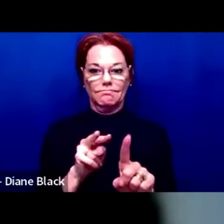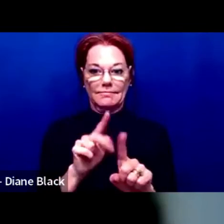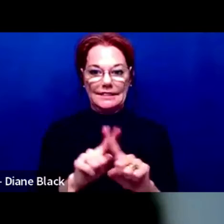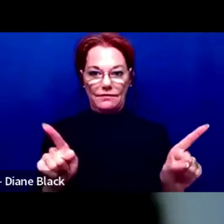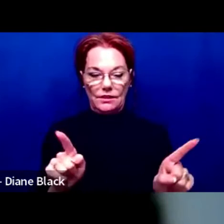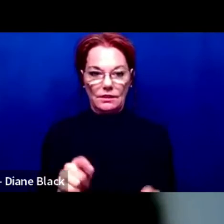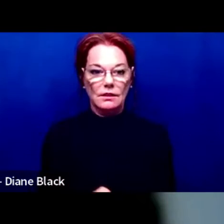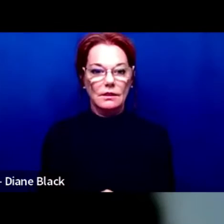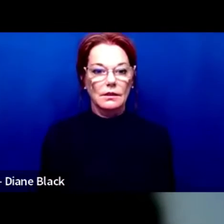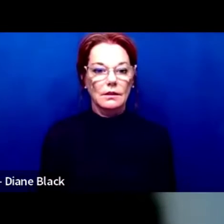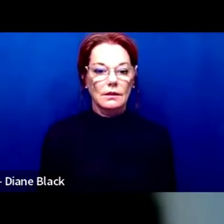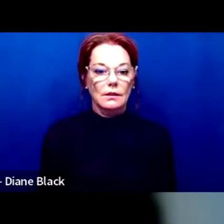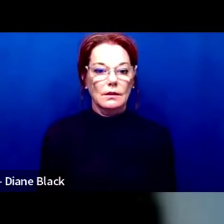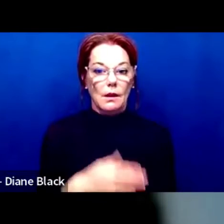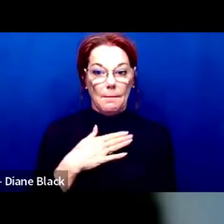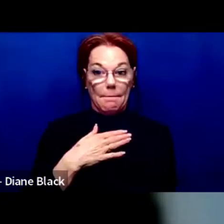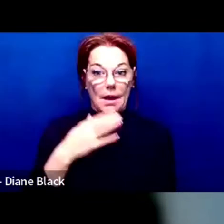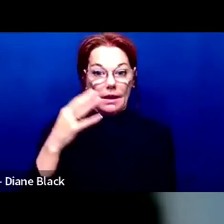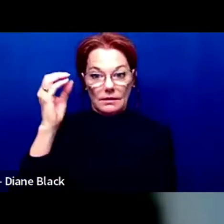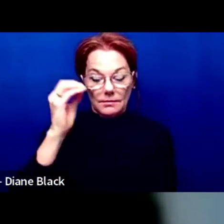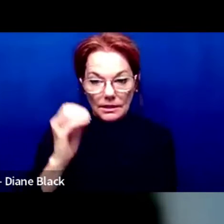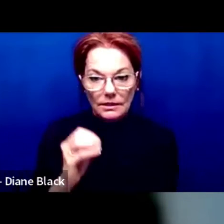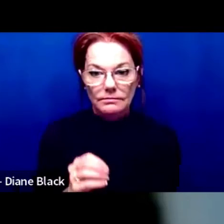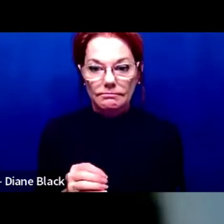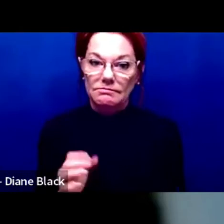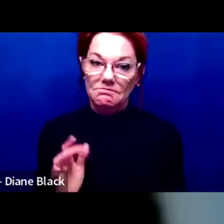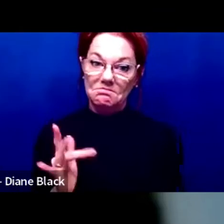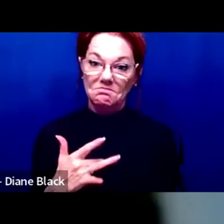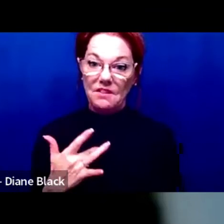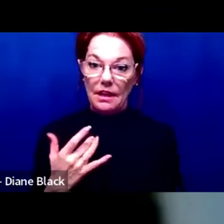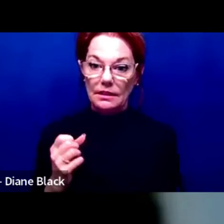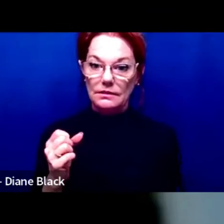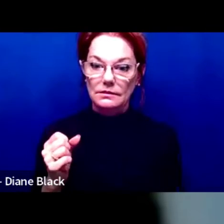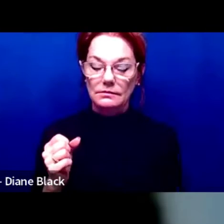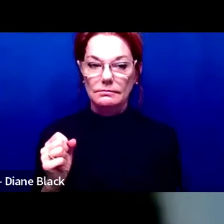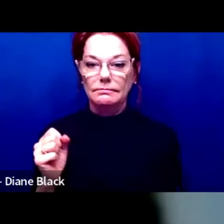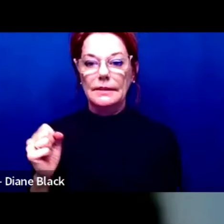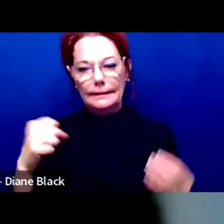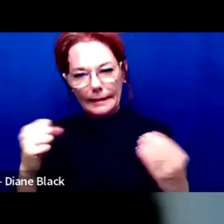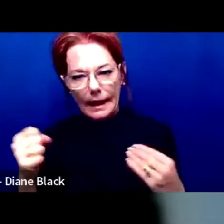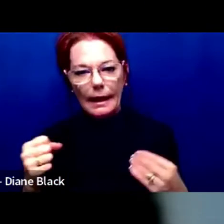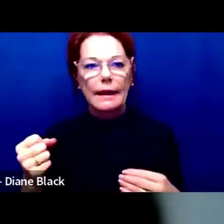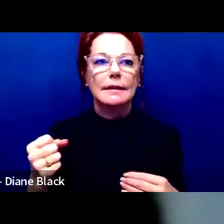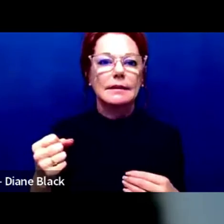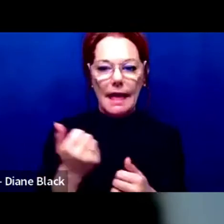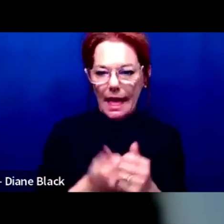seems like everyone would just kind of was like, Yeah, we know, it's a problem. We know. And so we've just kind of naturally